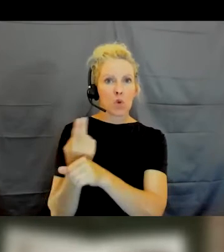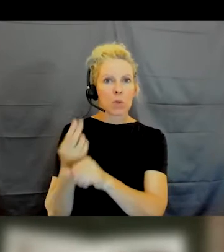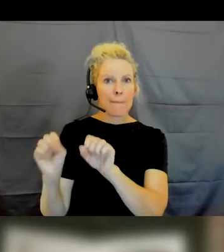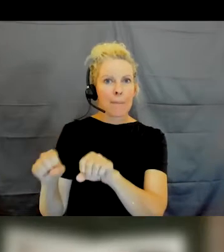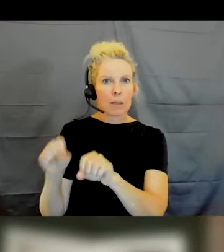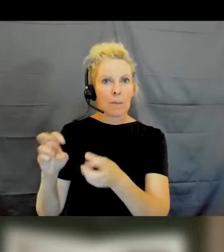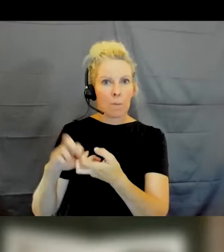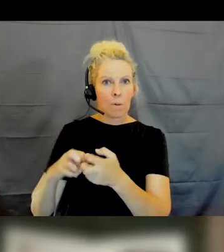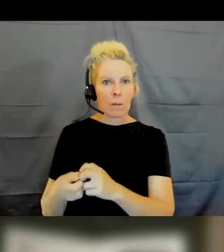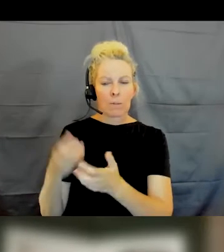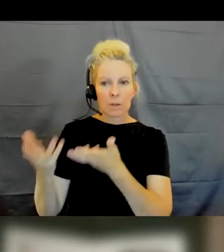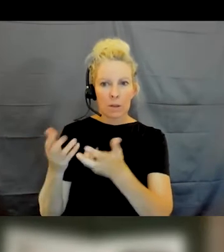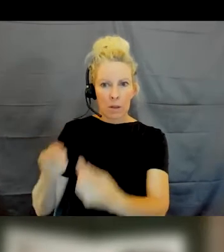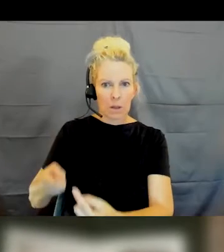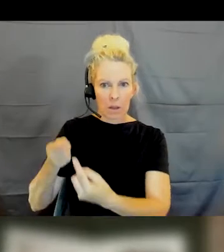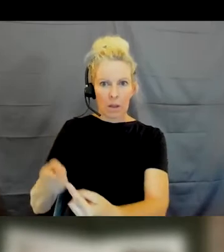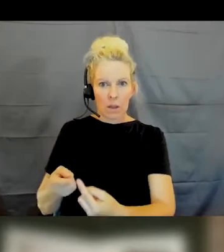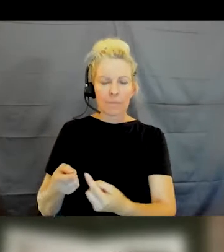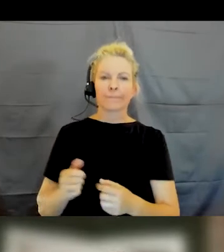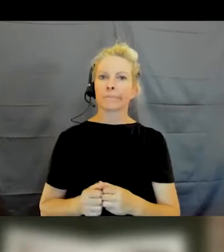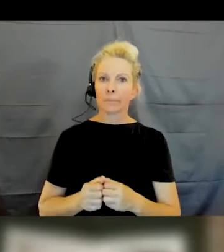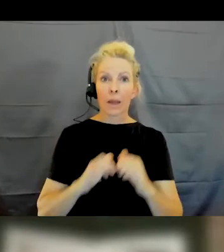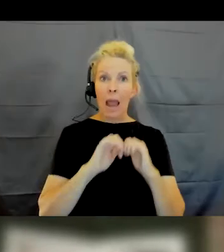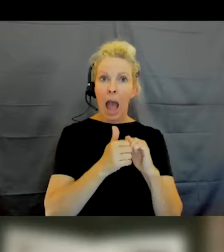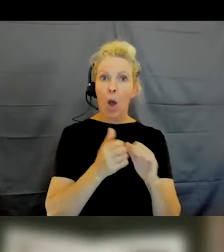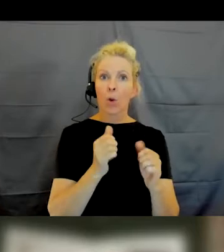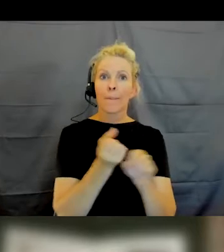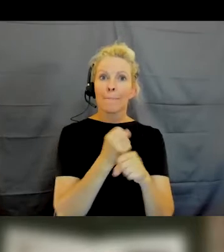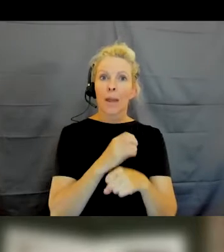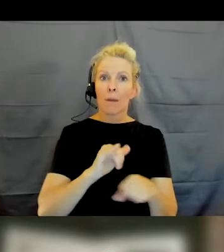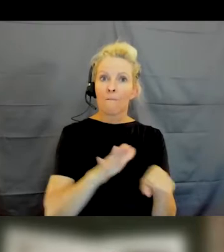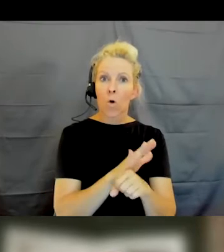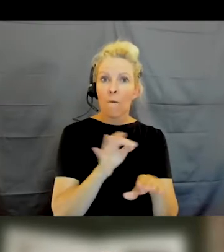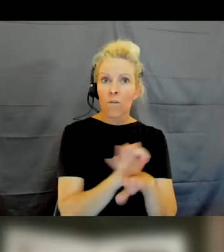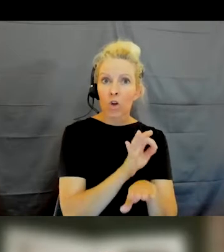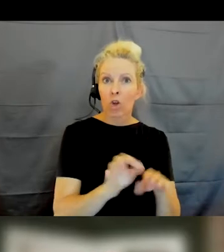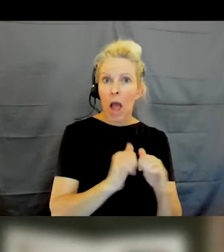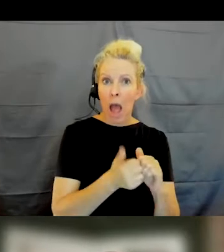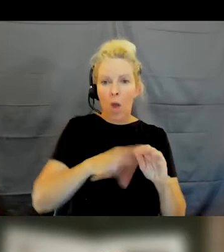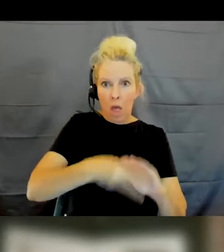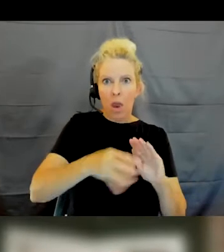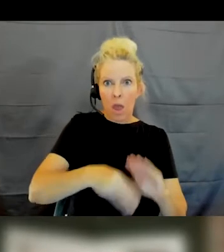to add to this to make it fully functional in the way a user is going to expect. Recommend the same